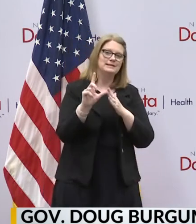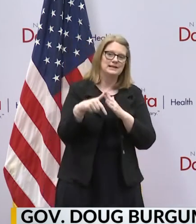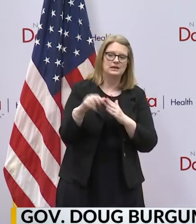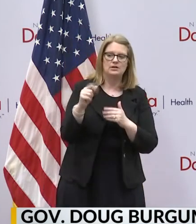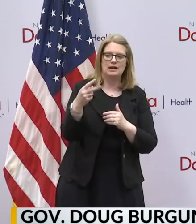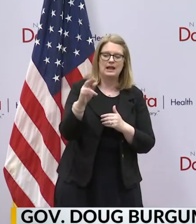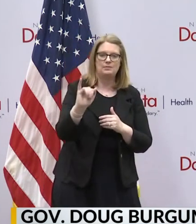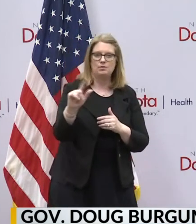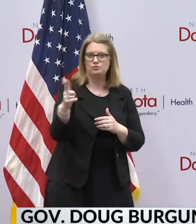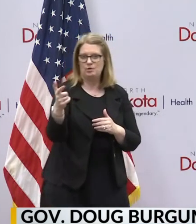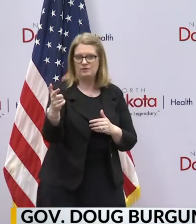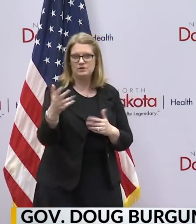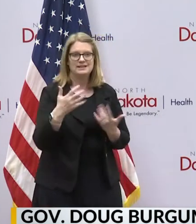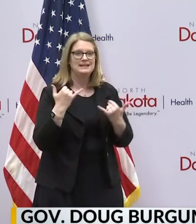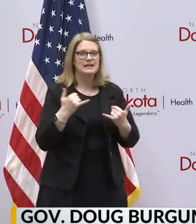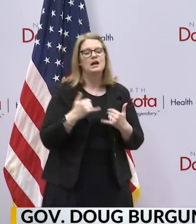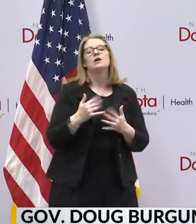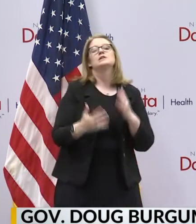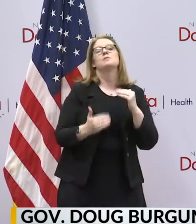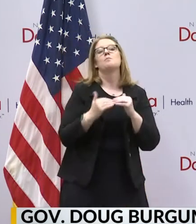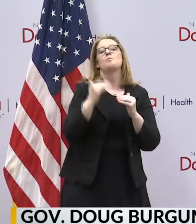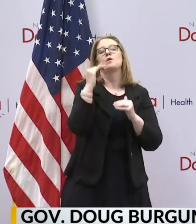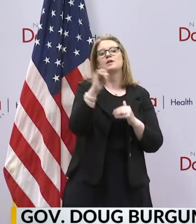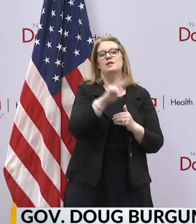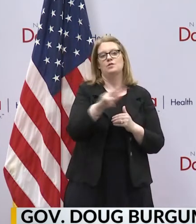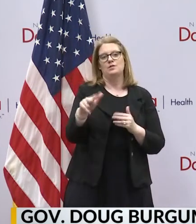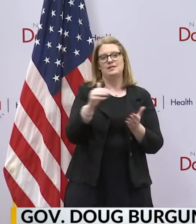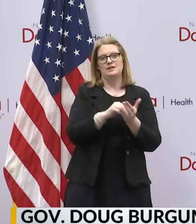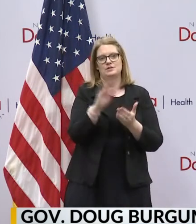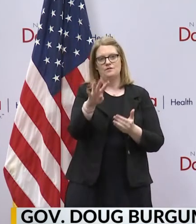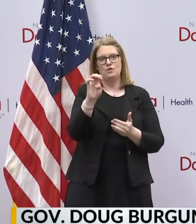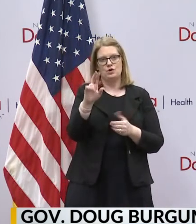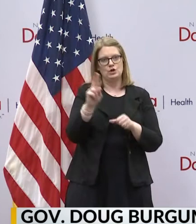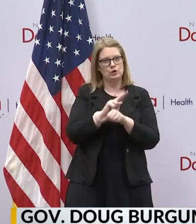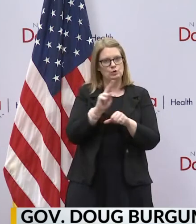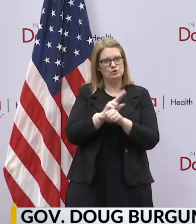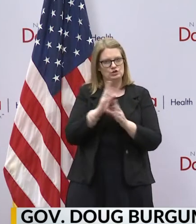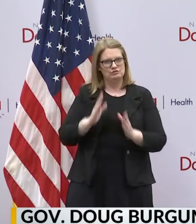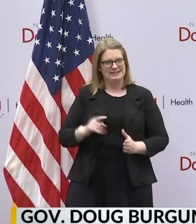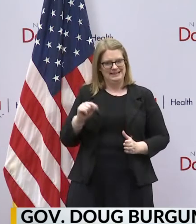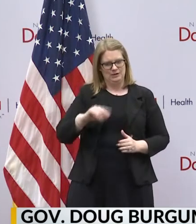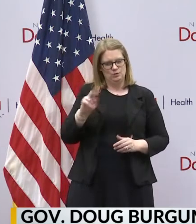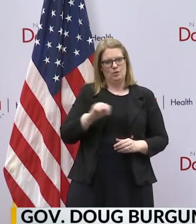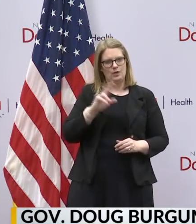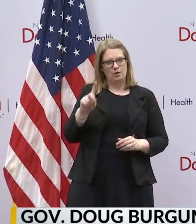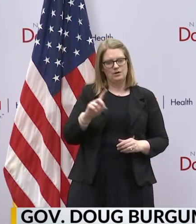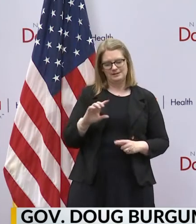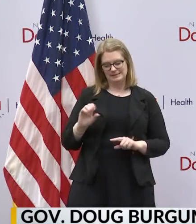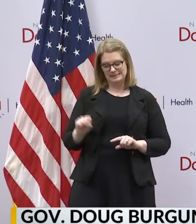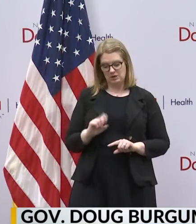TO GET ONE OF THOSE UP FOR ANDROID, TWO WEEKS LATER ON APRIL 21, AROUND THE APP NOW HAS